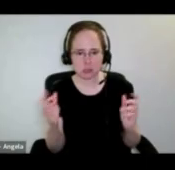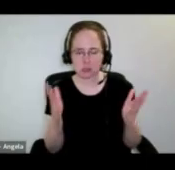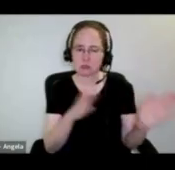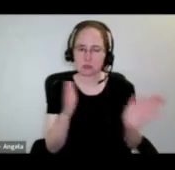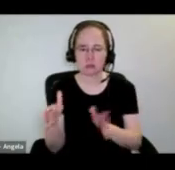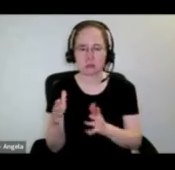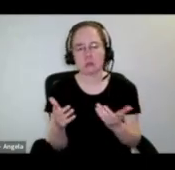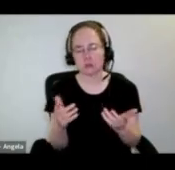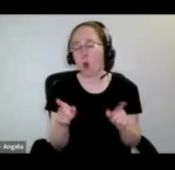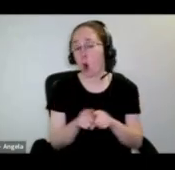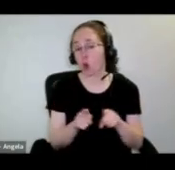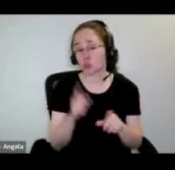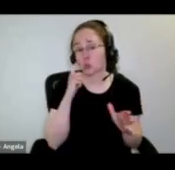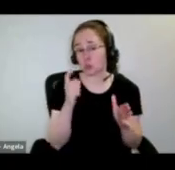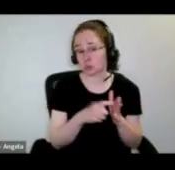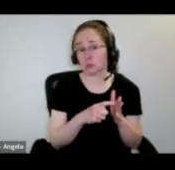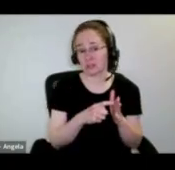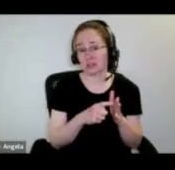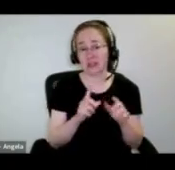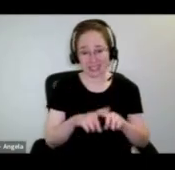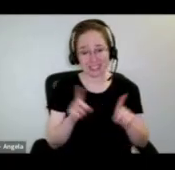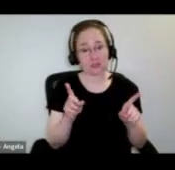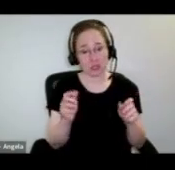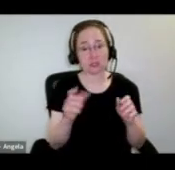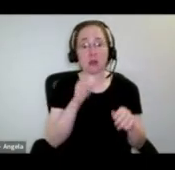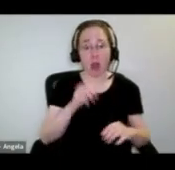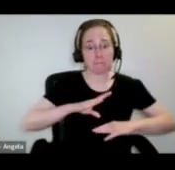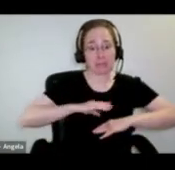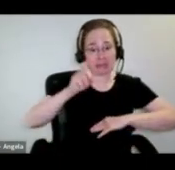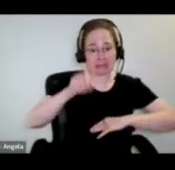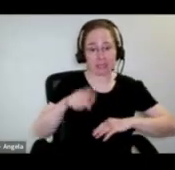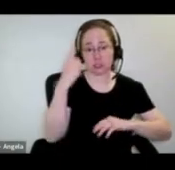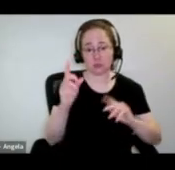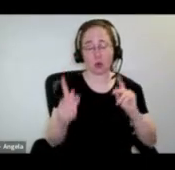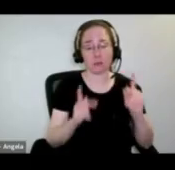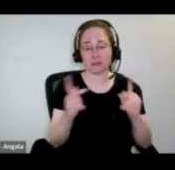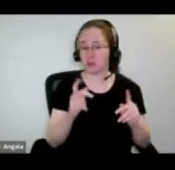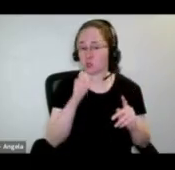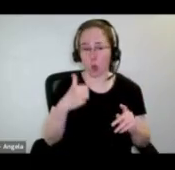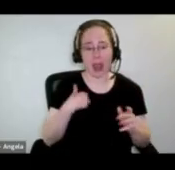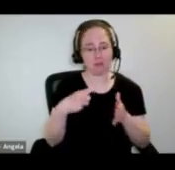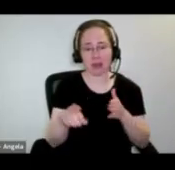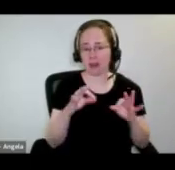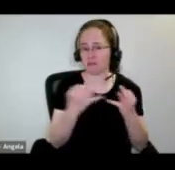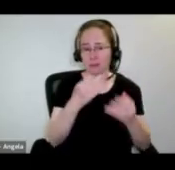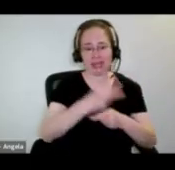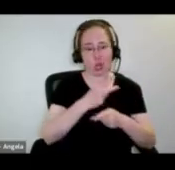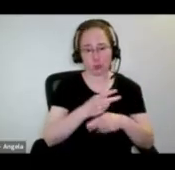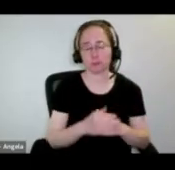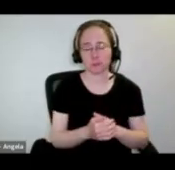Laura Vegas: 18%, no family-to-family networks. And so you can also see, again, there's a difference in unmet needs.